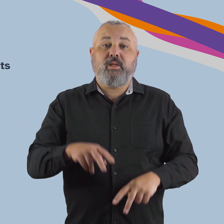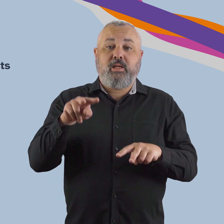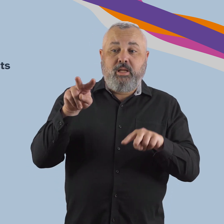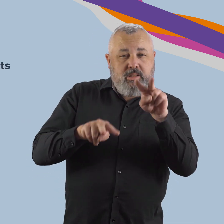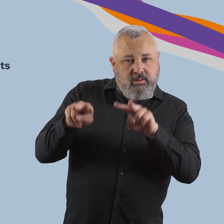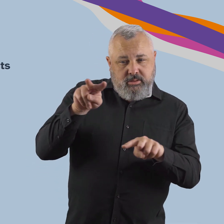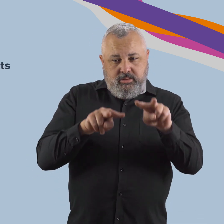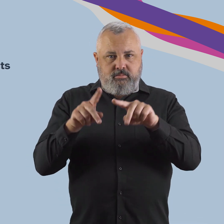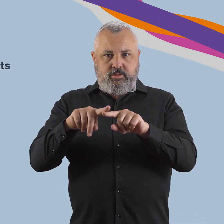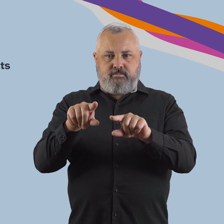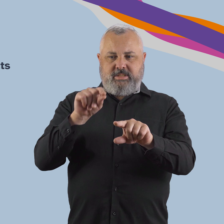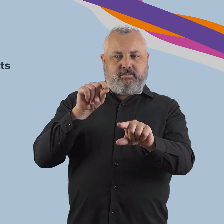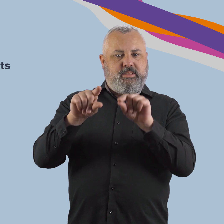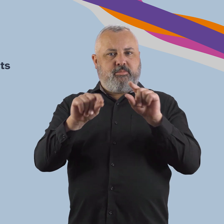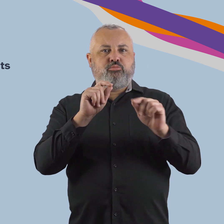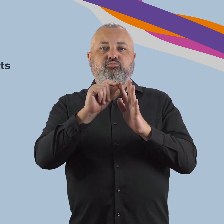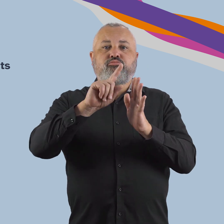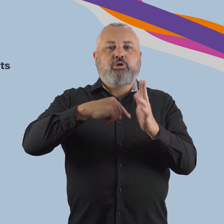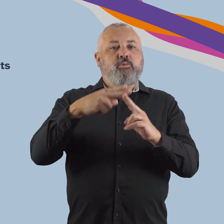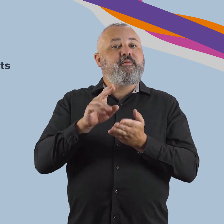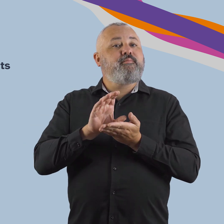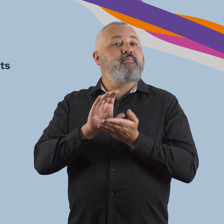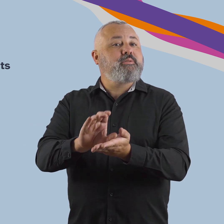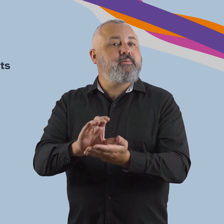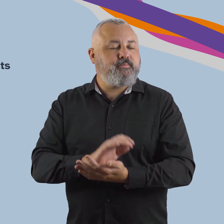Assessing and selecting projects to fund